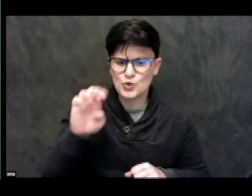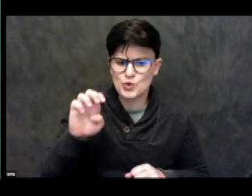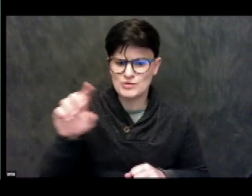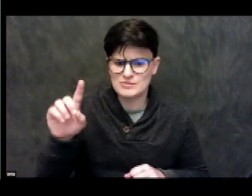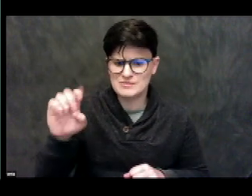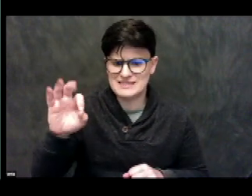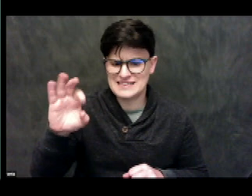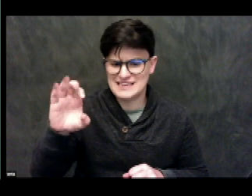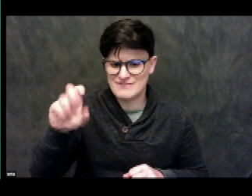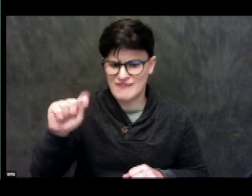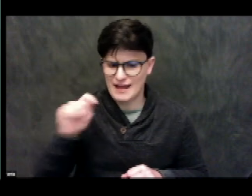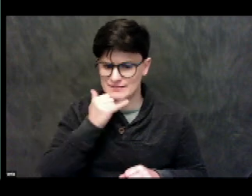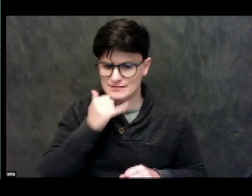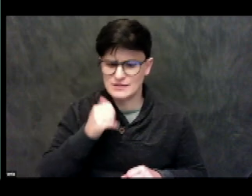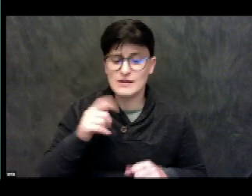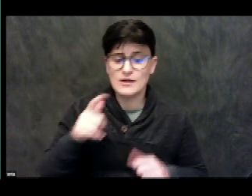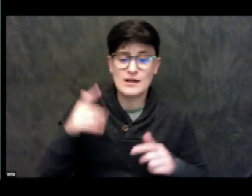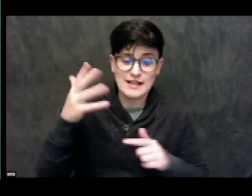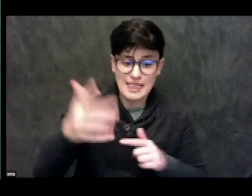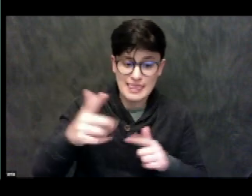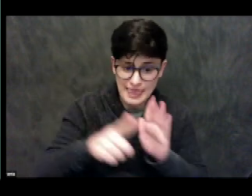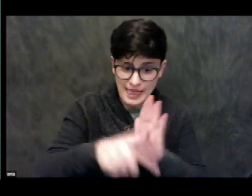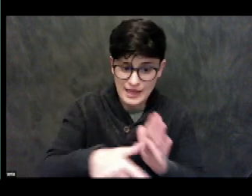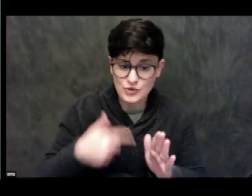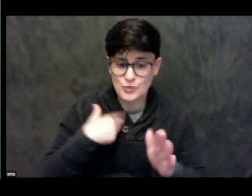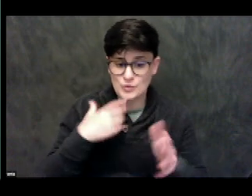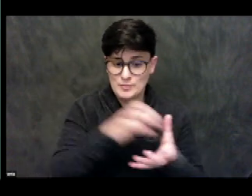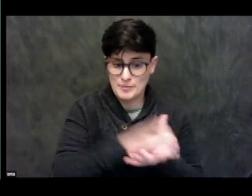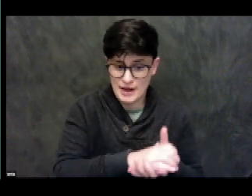About nine months later I got pregnant.